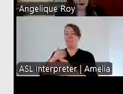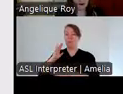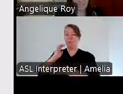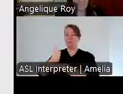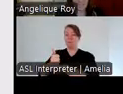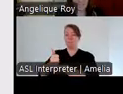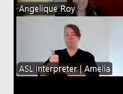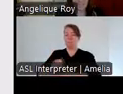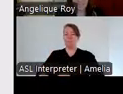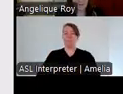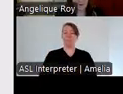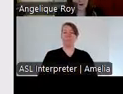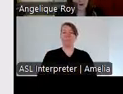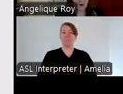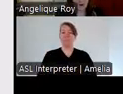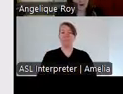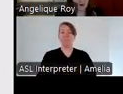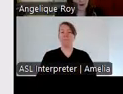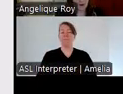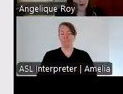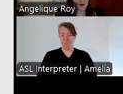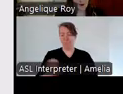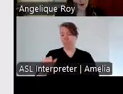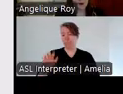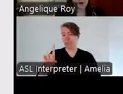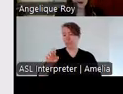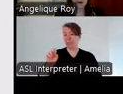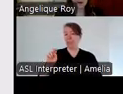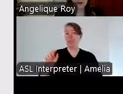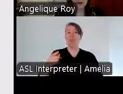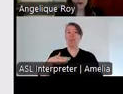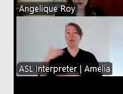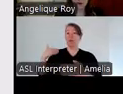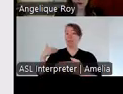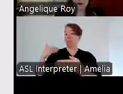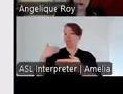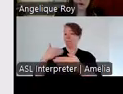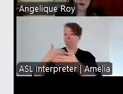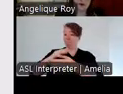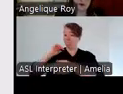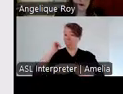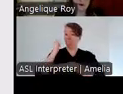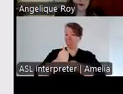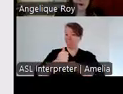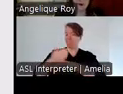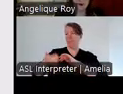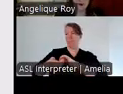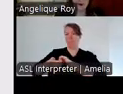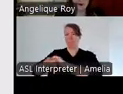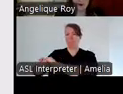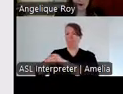(Carling Spinney) So, leading up to the actual implementation of the icons, it required collaboration with several of our colleagues to plan ahead.